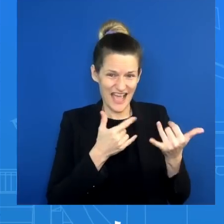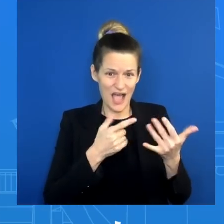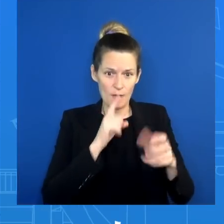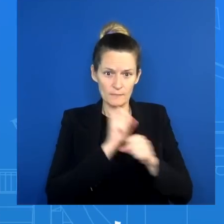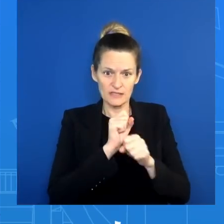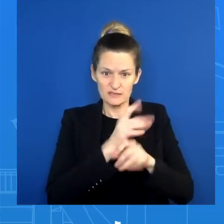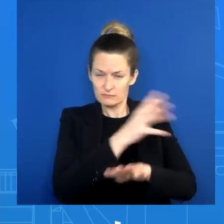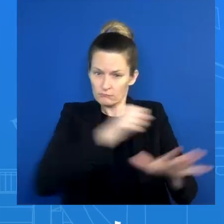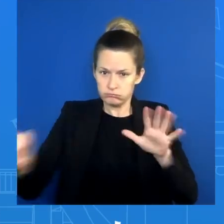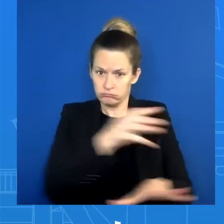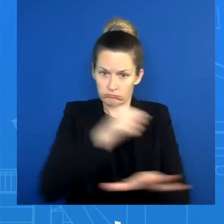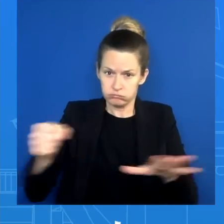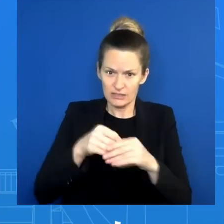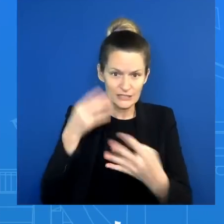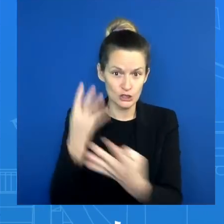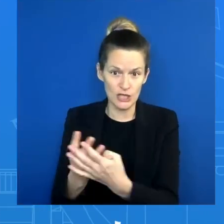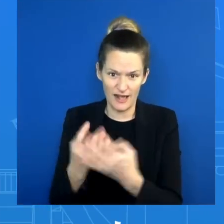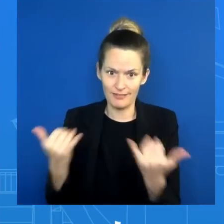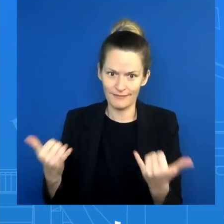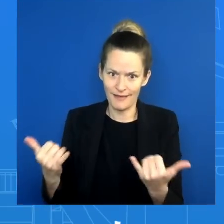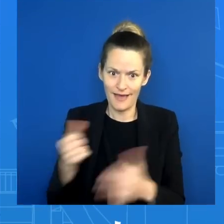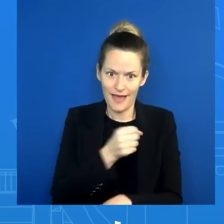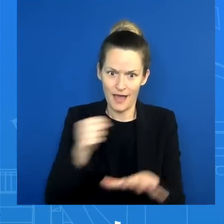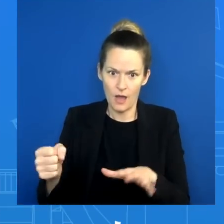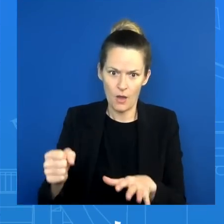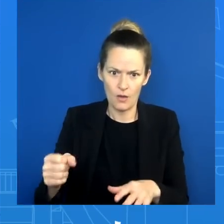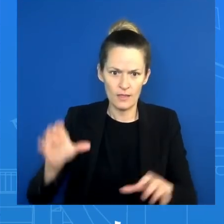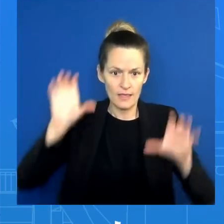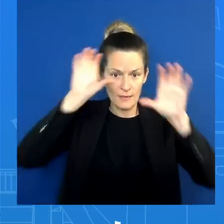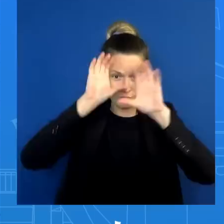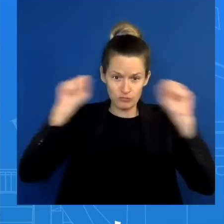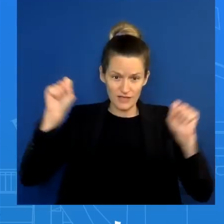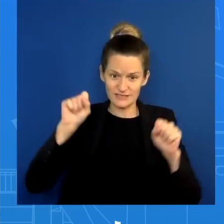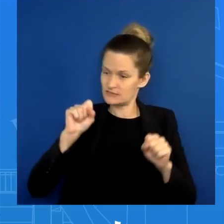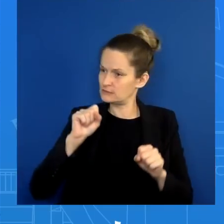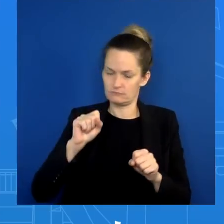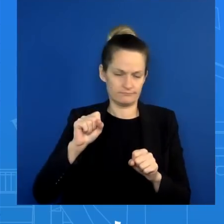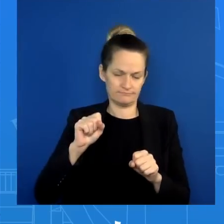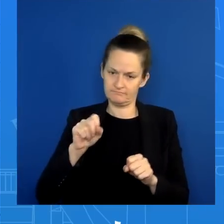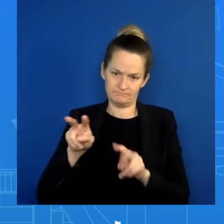The United States and members of the international community have already taken a number of actions